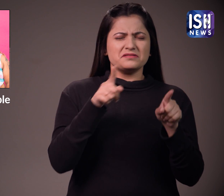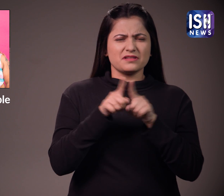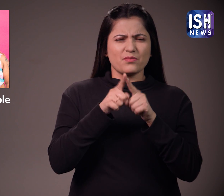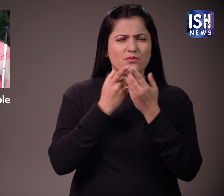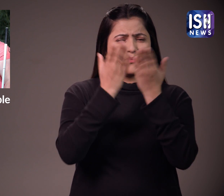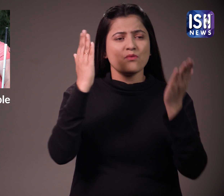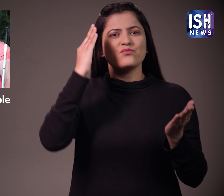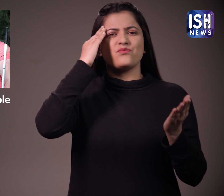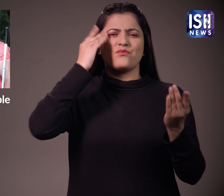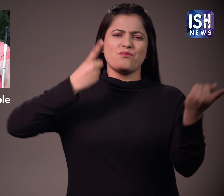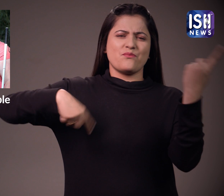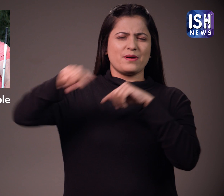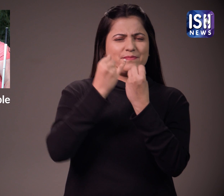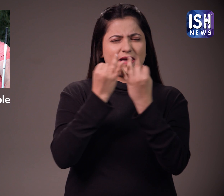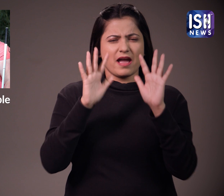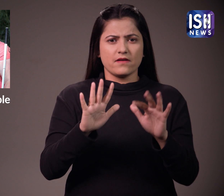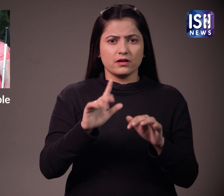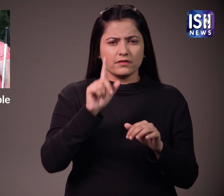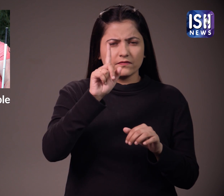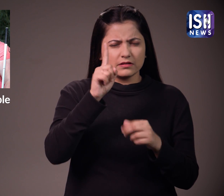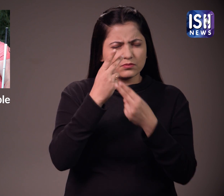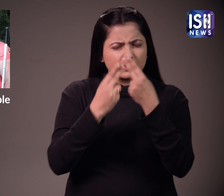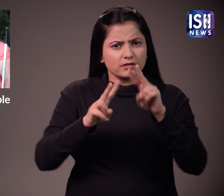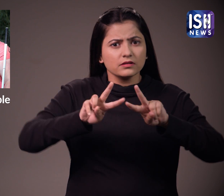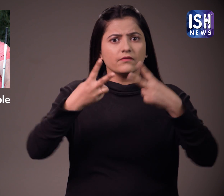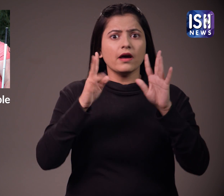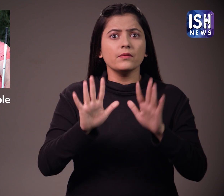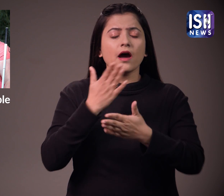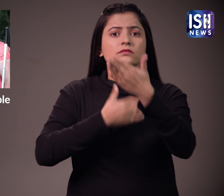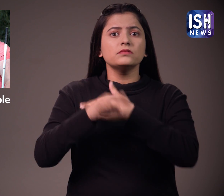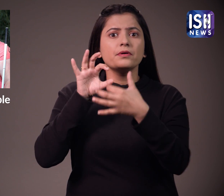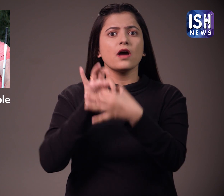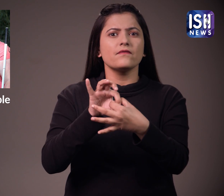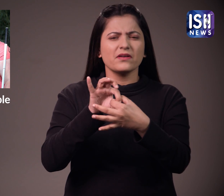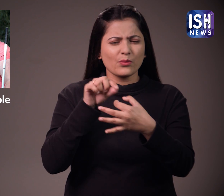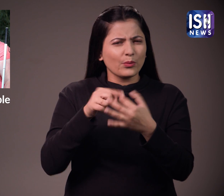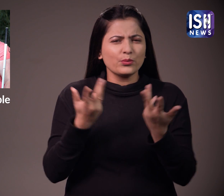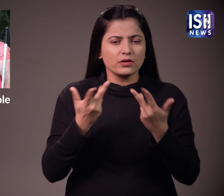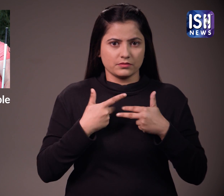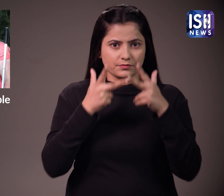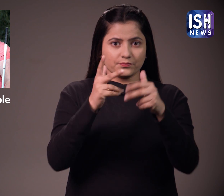You may know about many such transgender people. However, let me tell you some strange incidents related to disability.